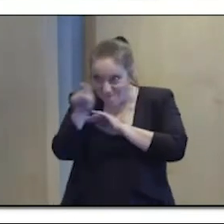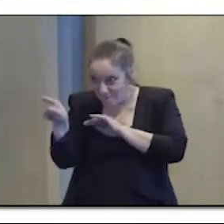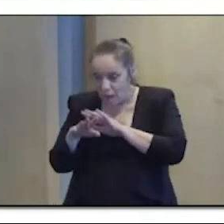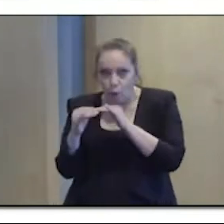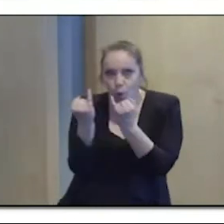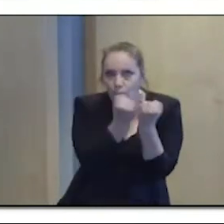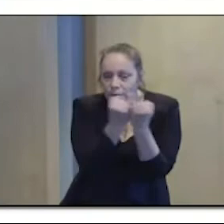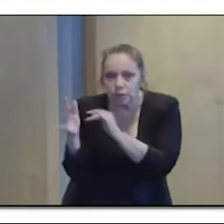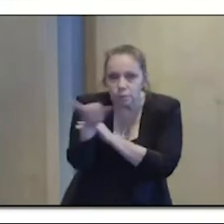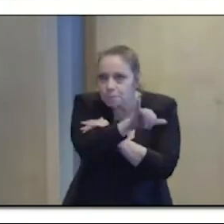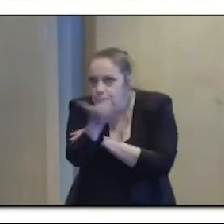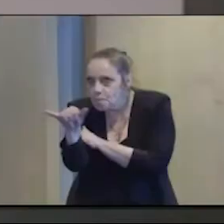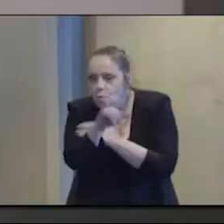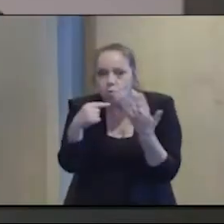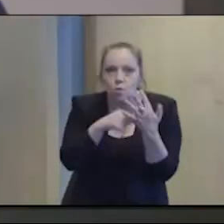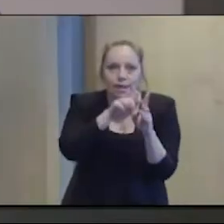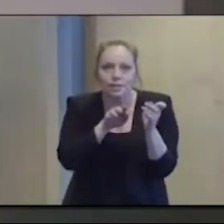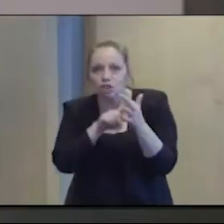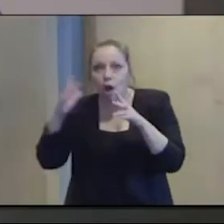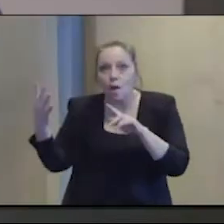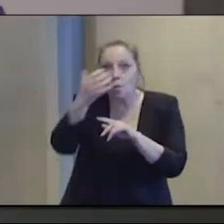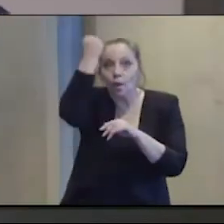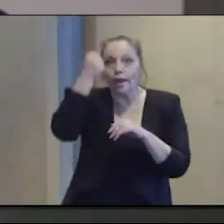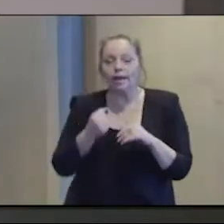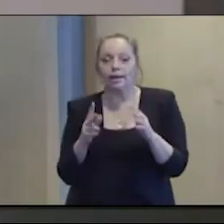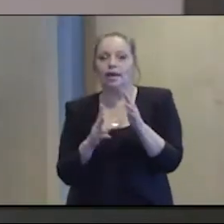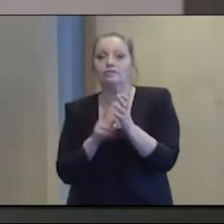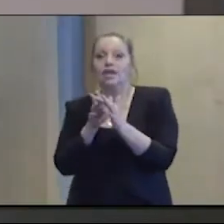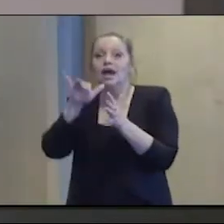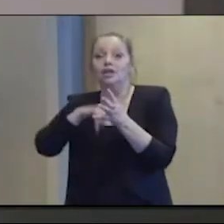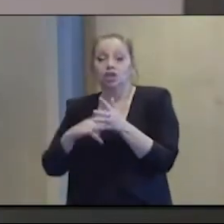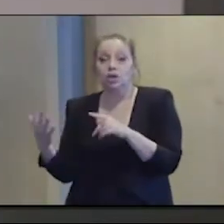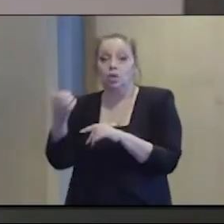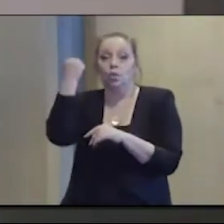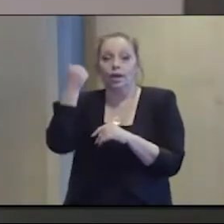about which type was going to win and it ended up being vhs which had a brief moment in the sun